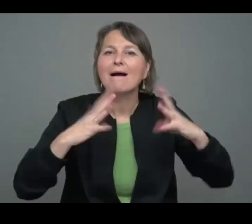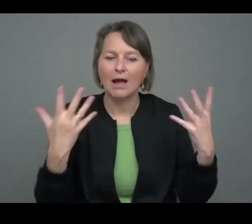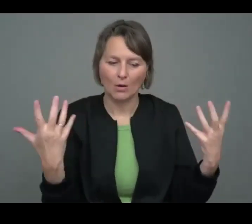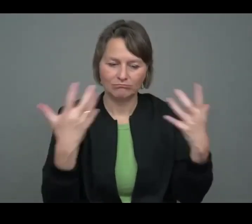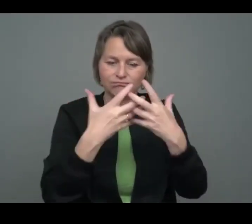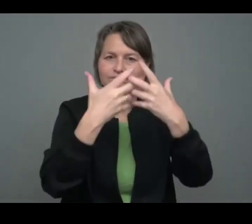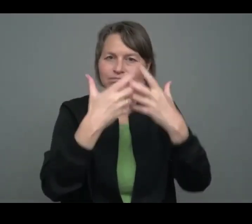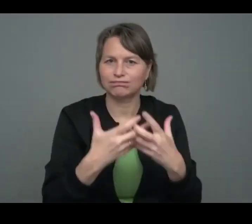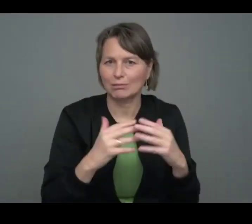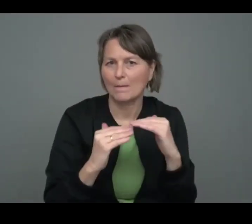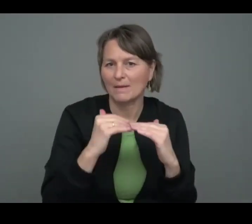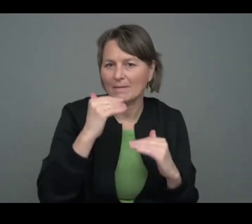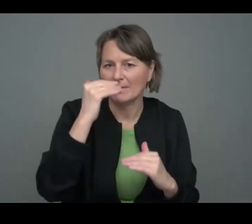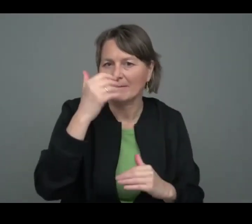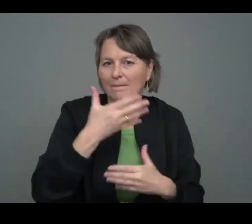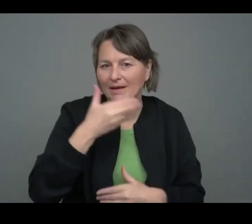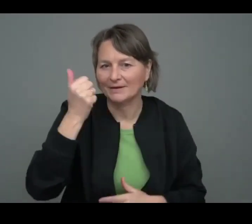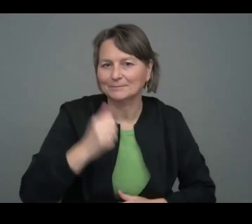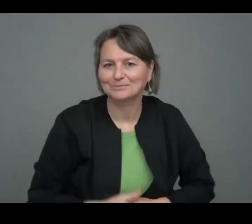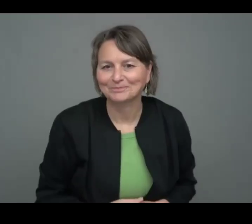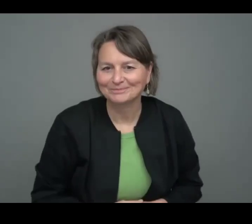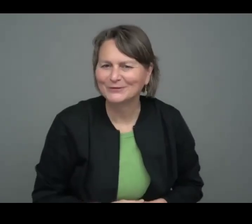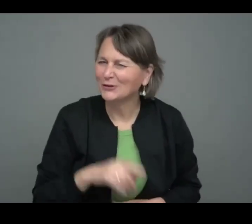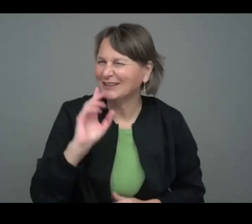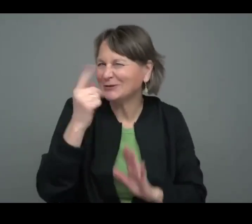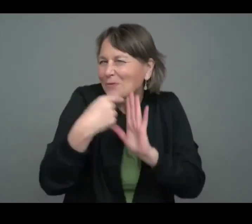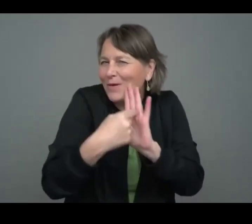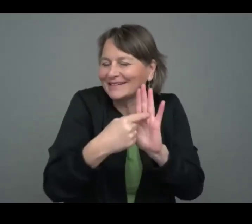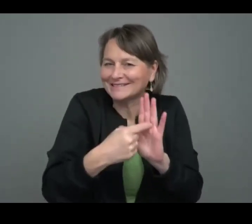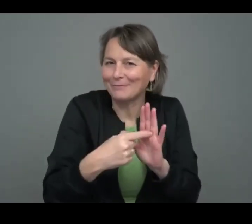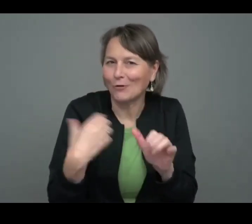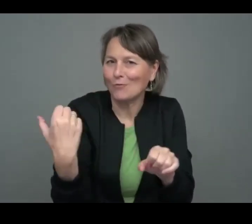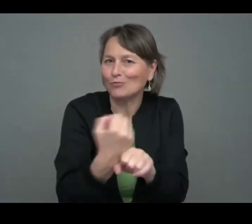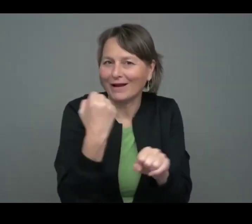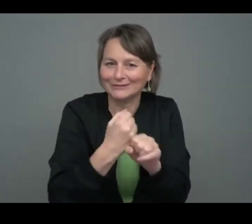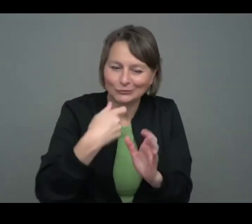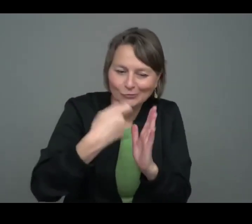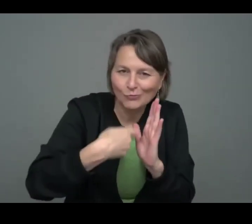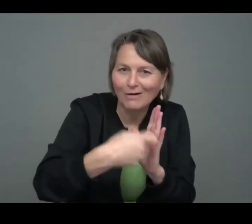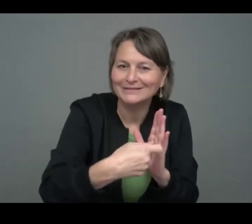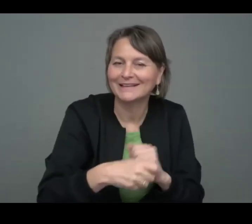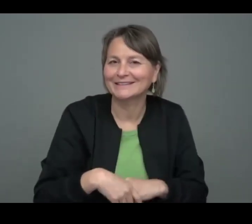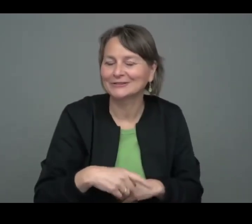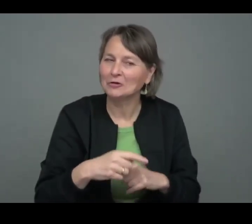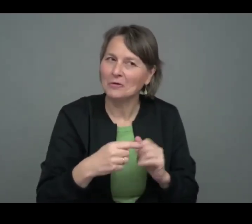communities was so important, we needed to work together more. And that is just one example,